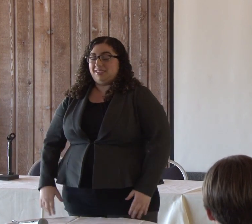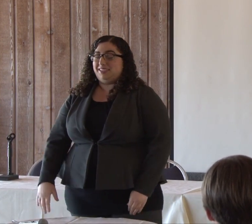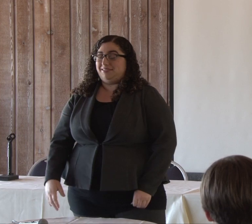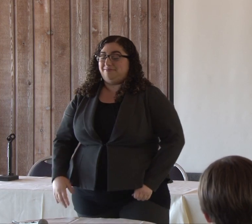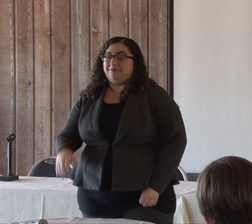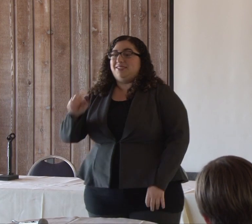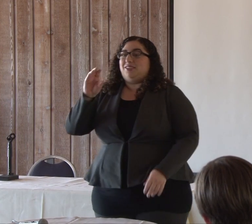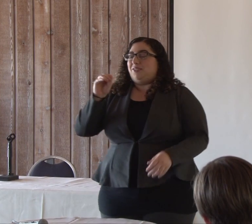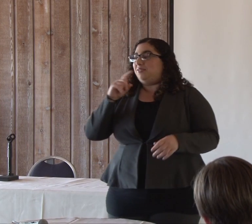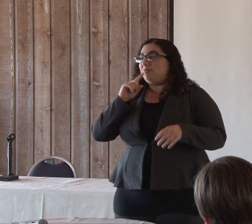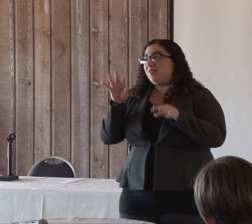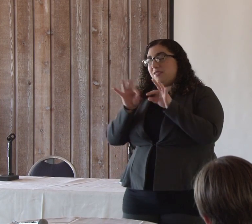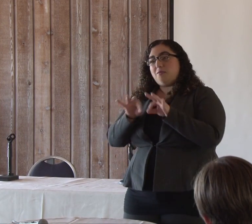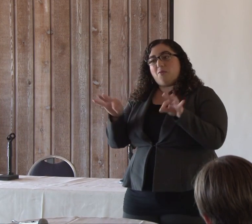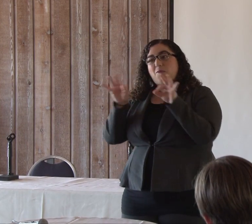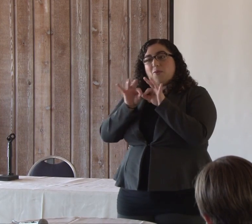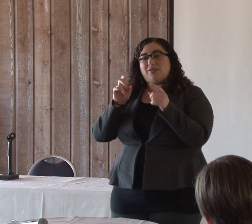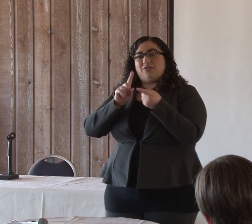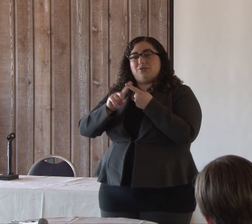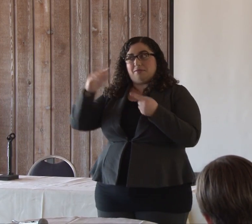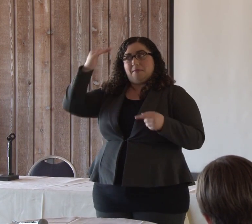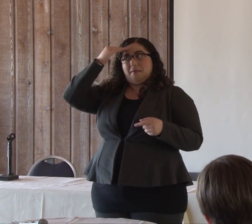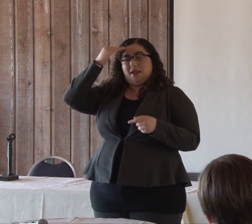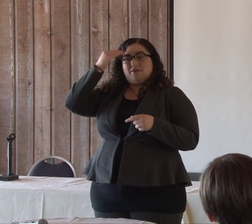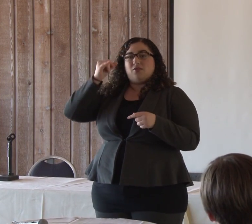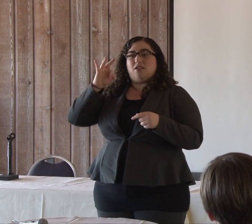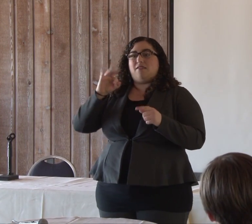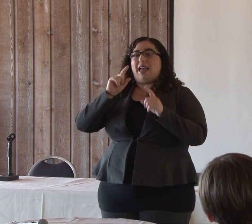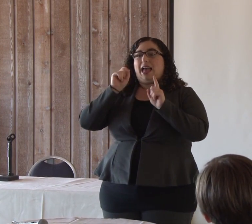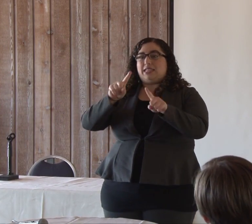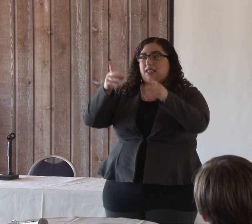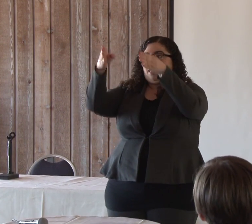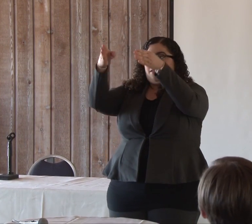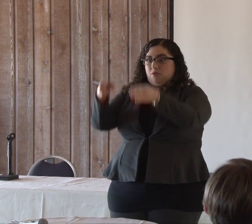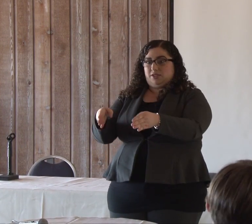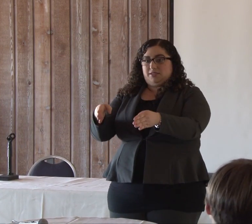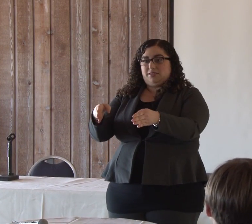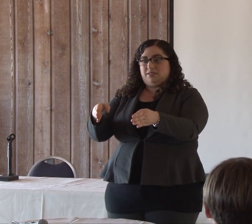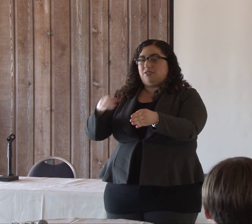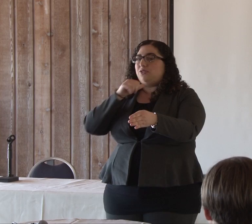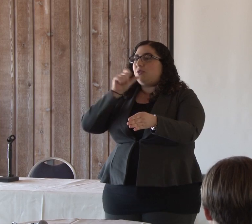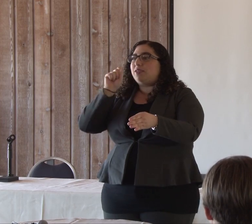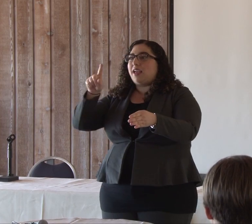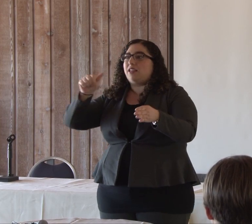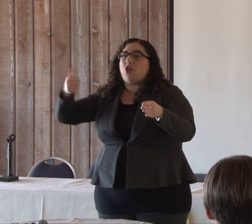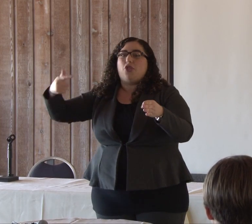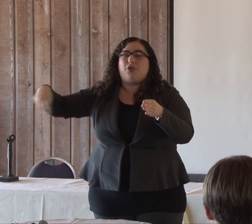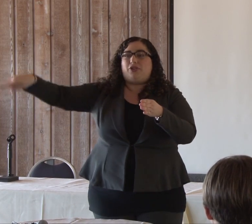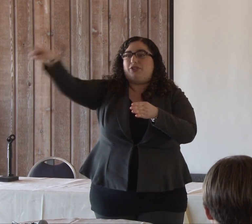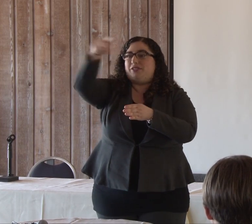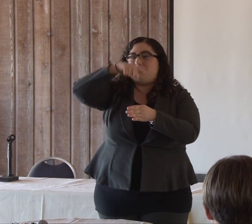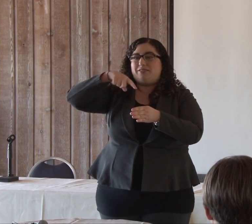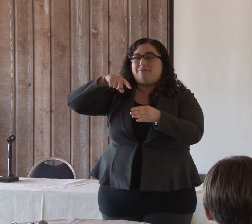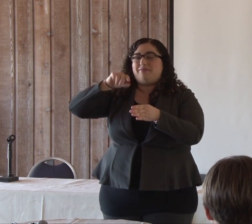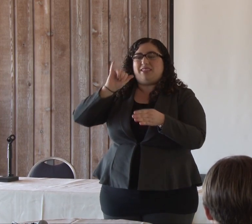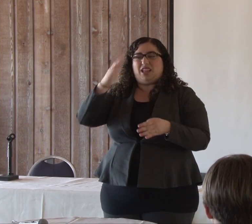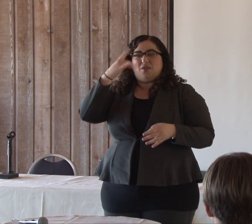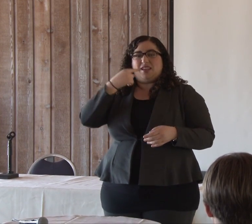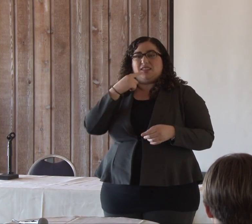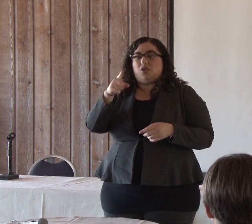of what the parents thought it would be. So it's very important To ask